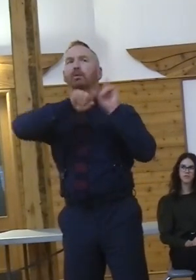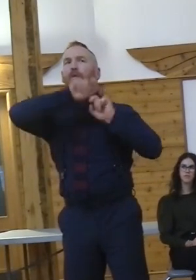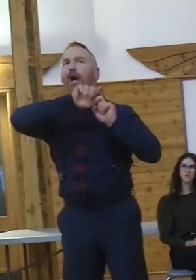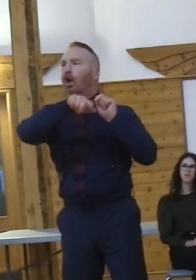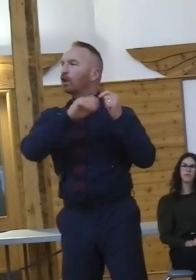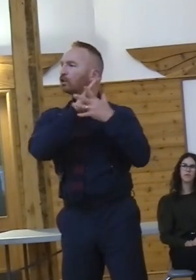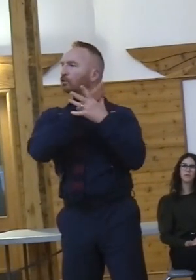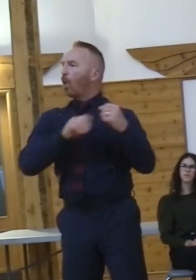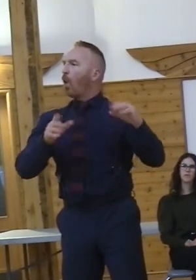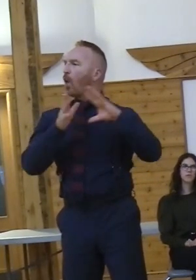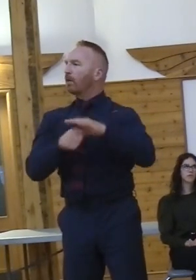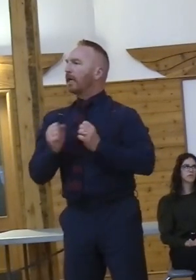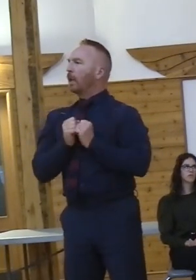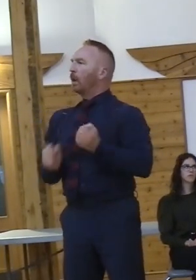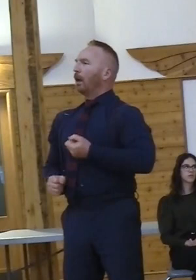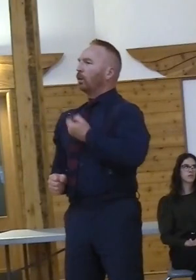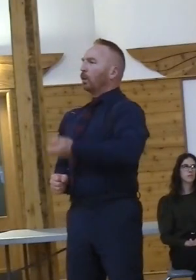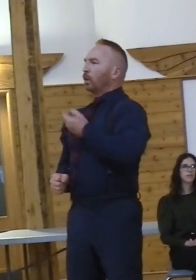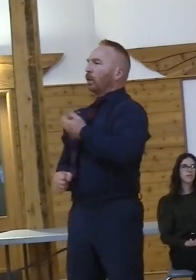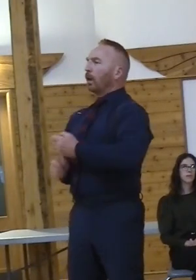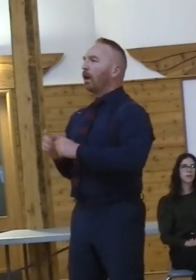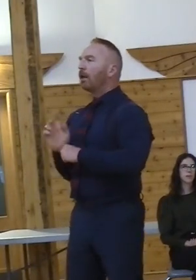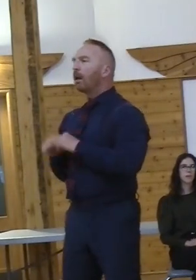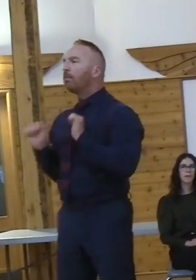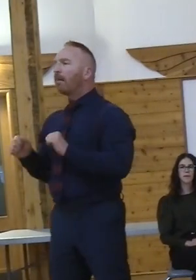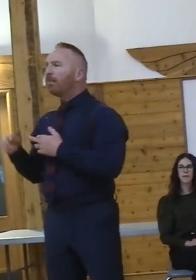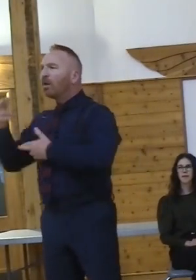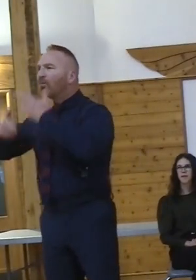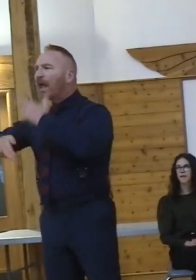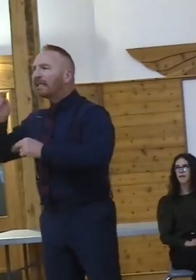the other relatives who are believed to be in the landfills.